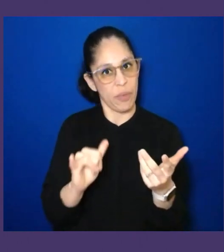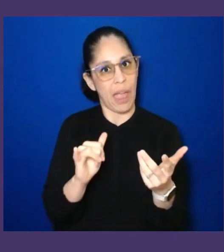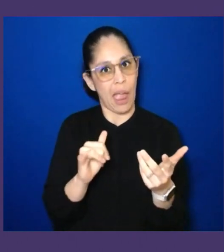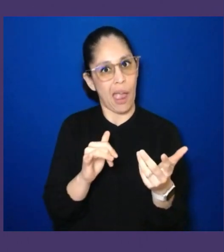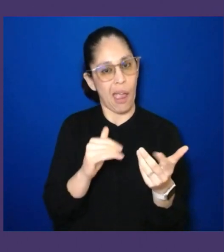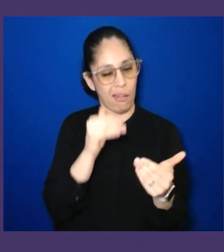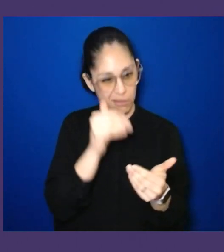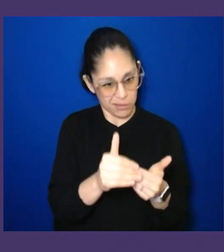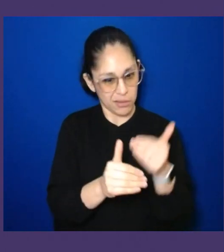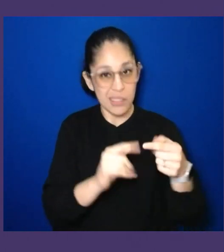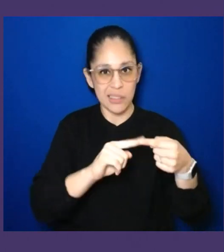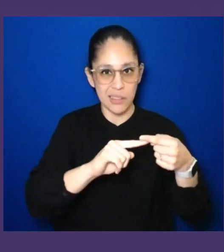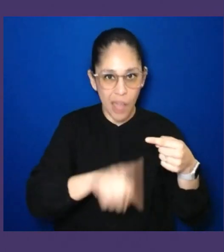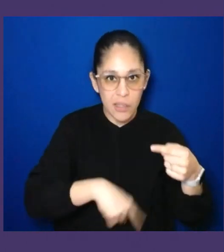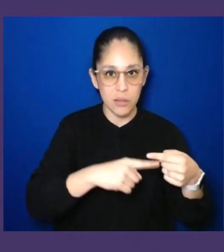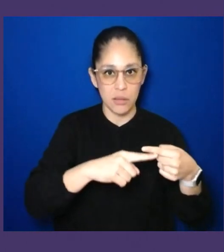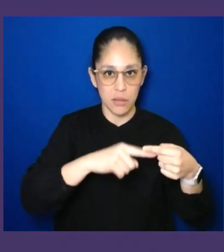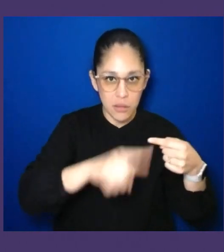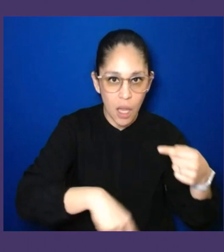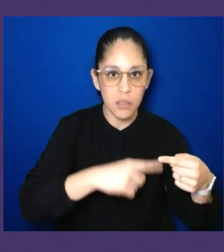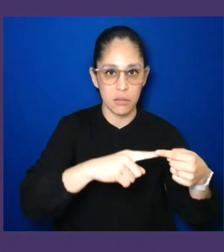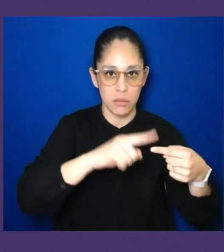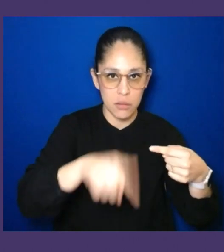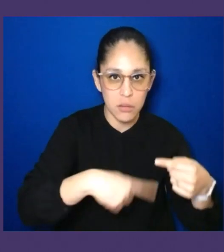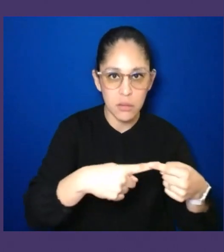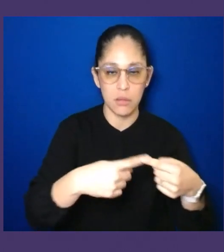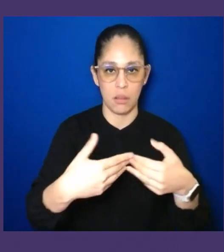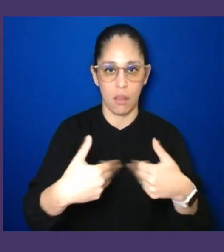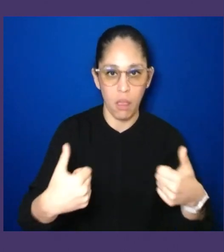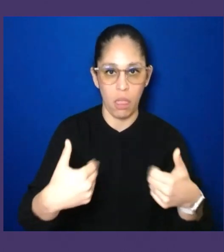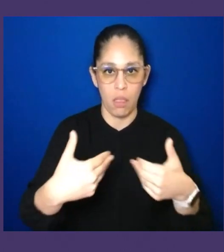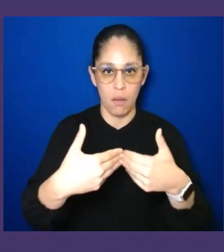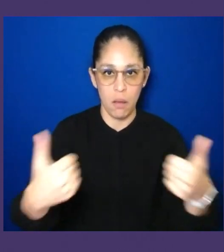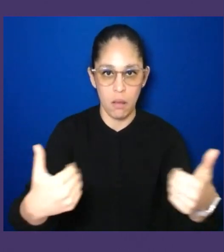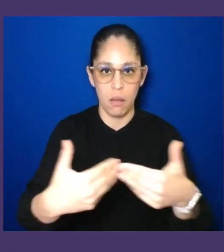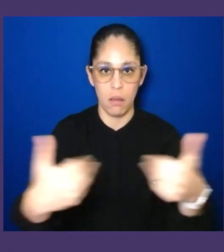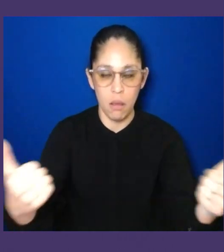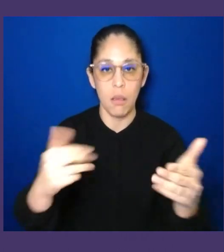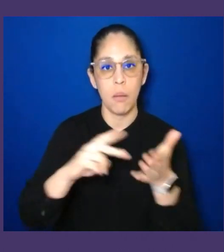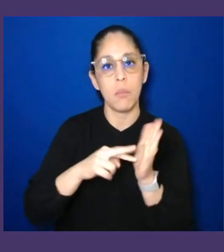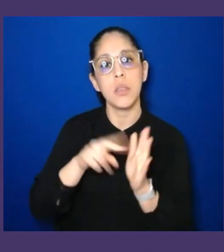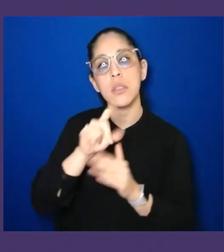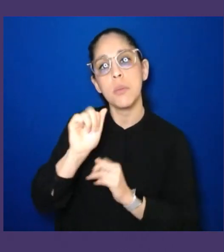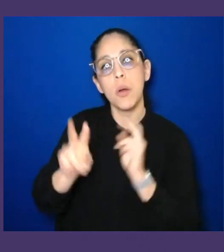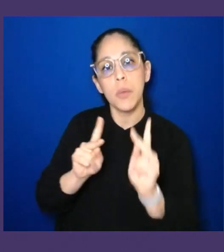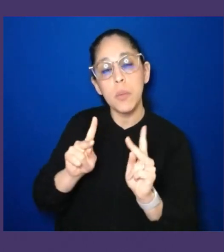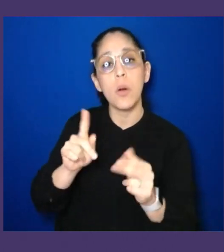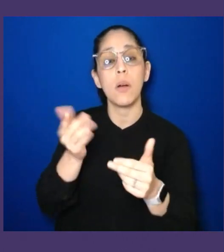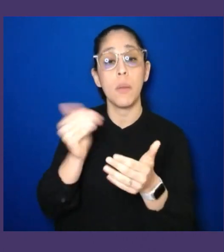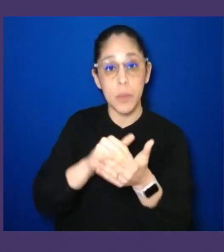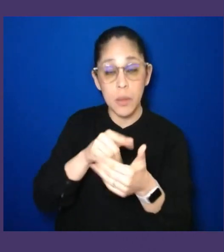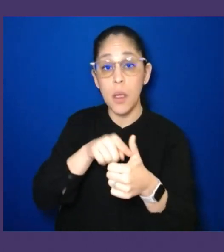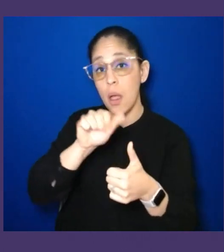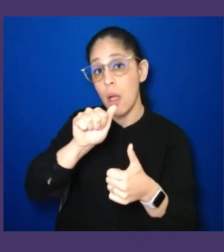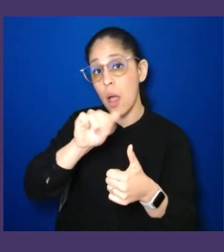segregation lead us to be abused, be neglected, exploited, and ultimately die earlier.